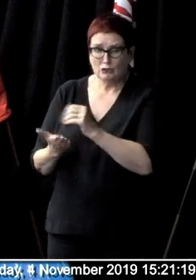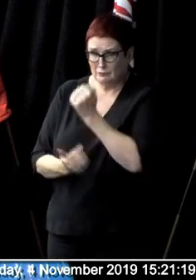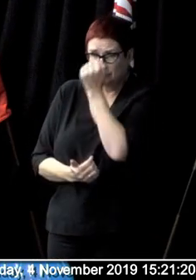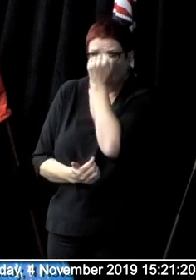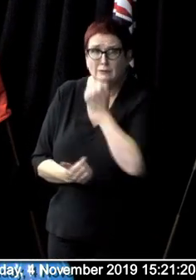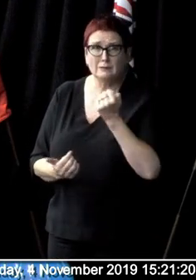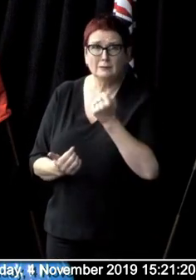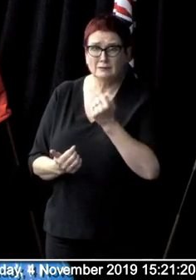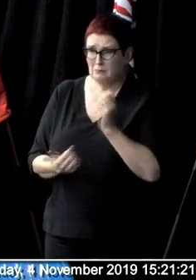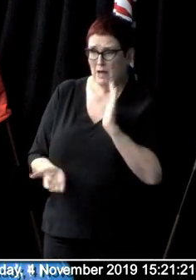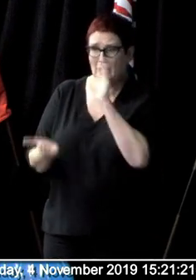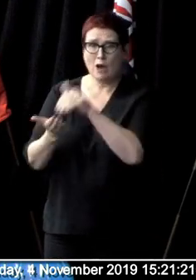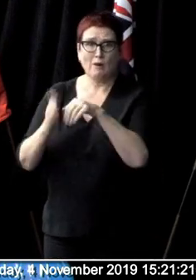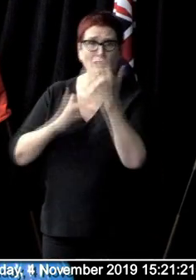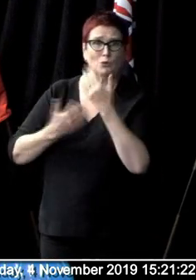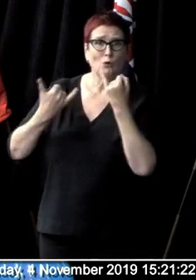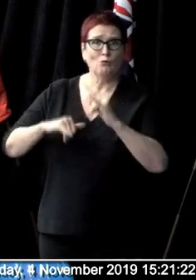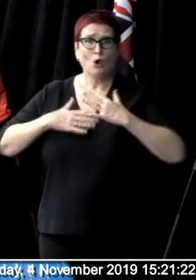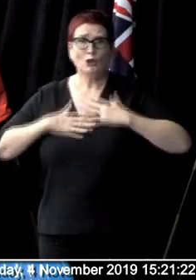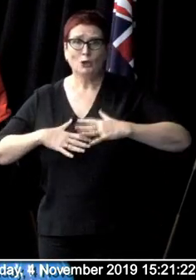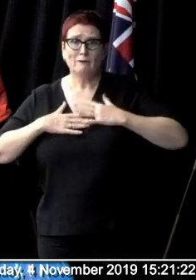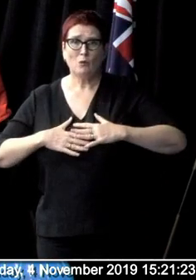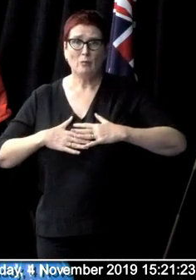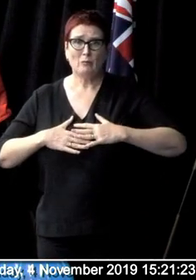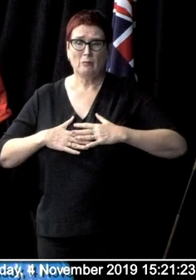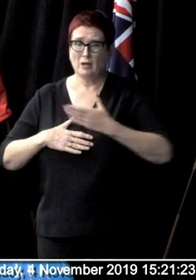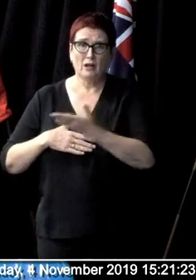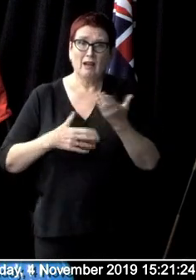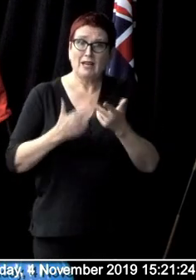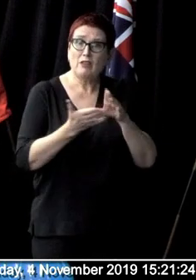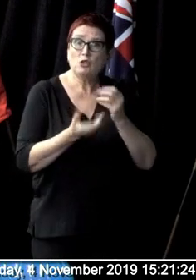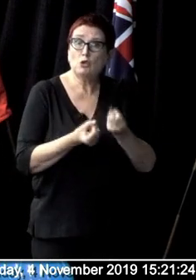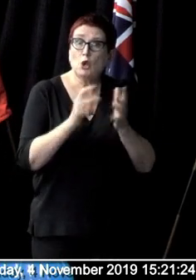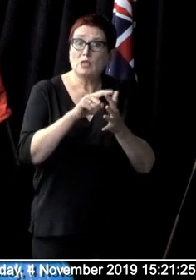uniform, where another child may just get a detention.